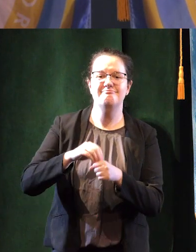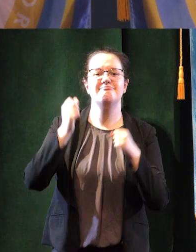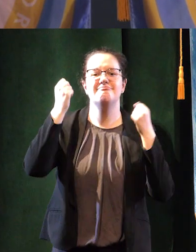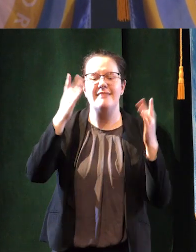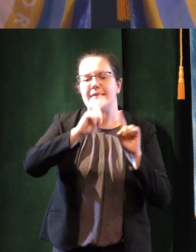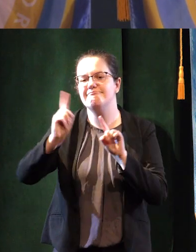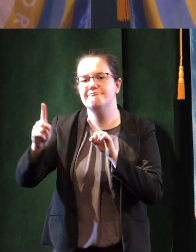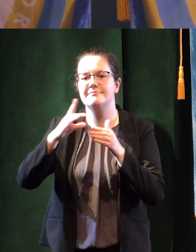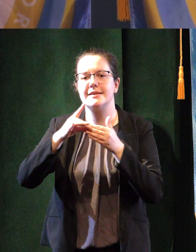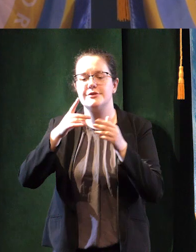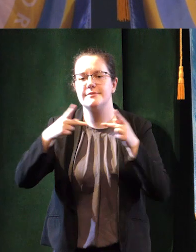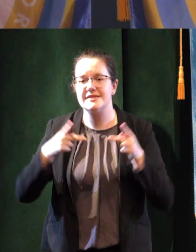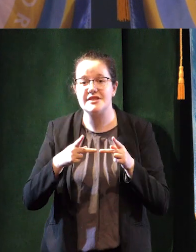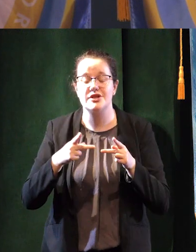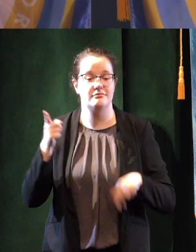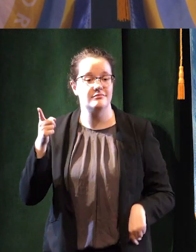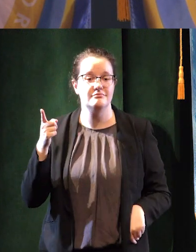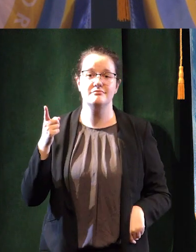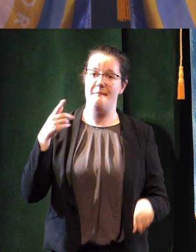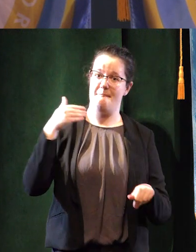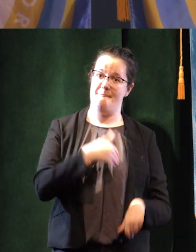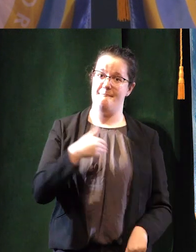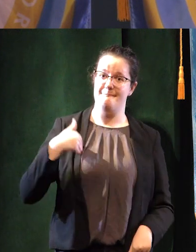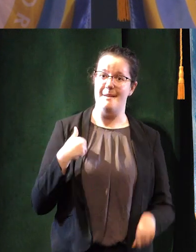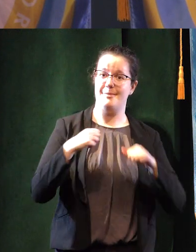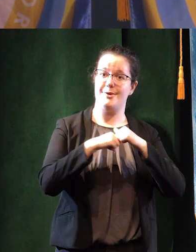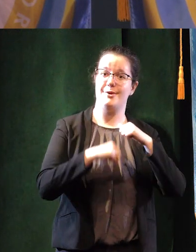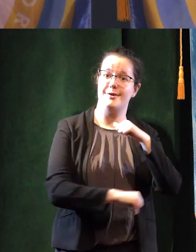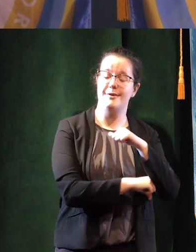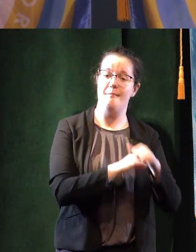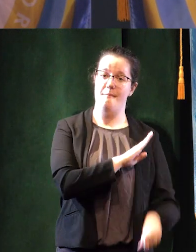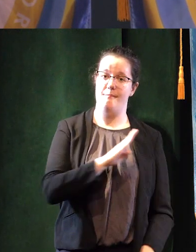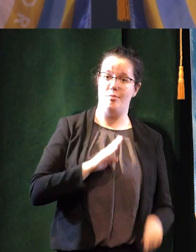Board of Directors including a three year term as the board president and on